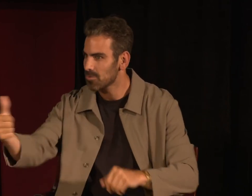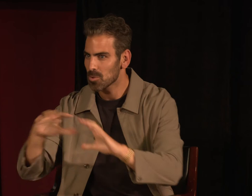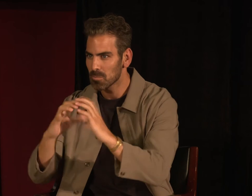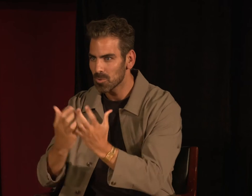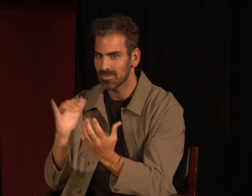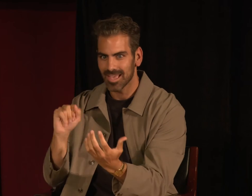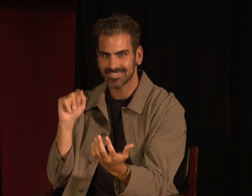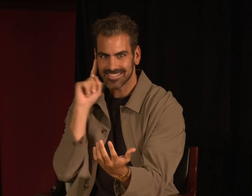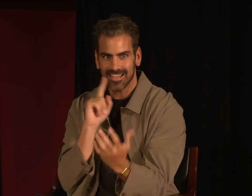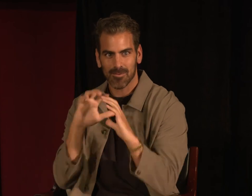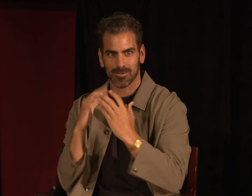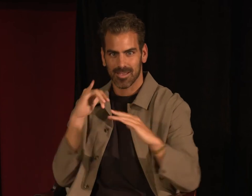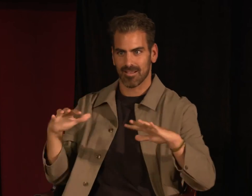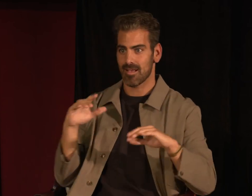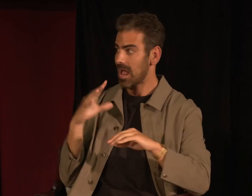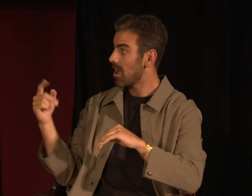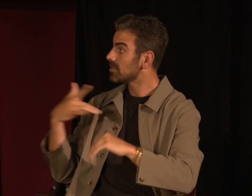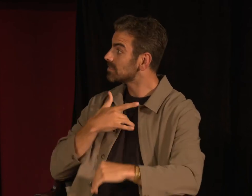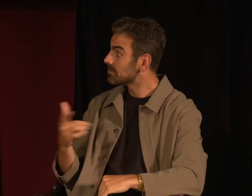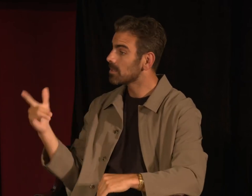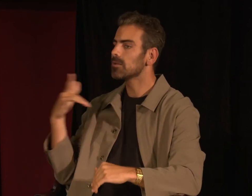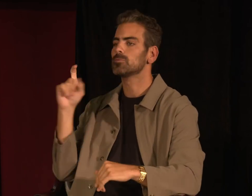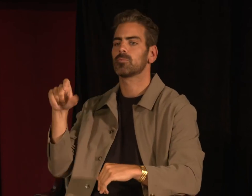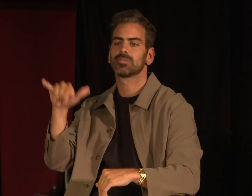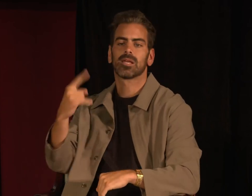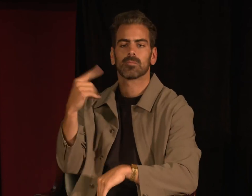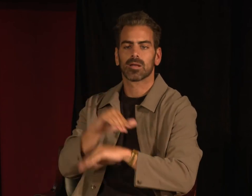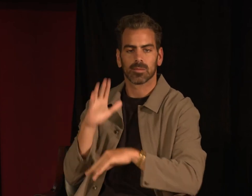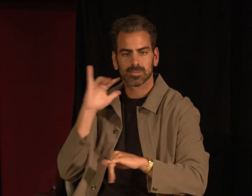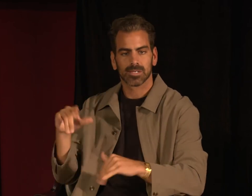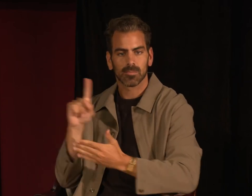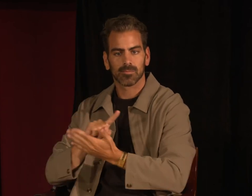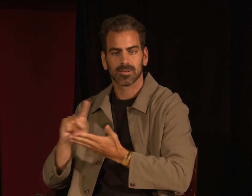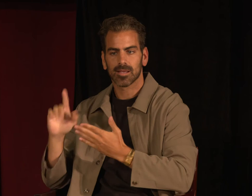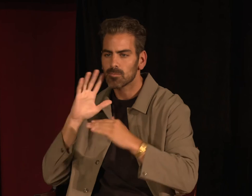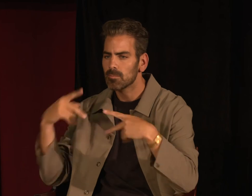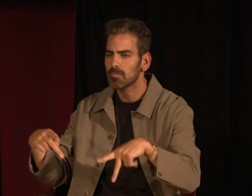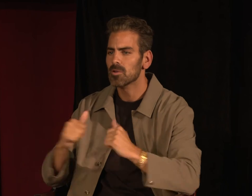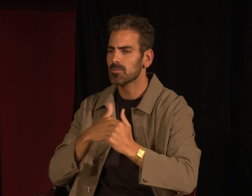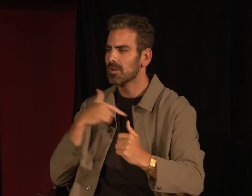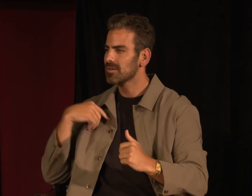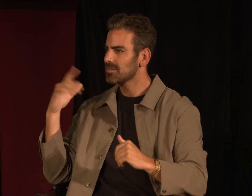They go into they get to the US. But now they're in another country. In another country. And so people would stay for the night